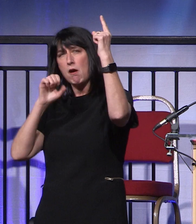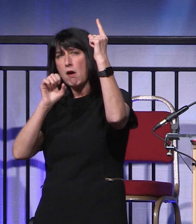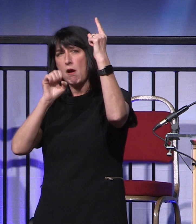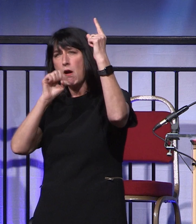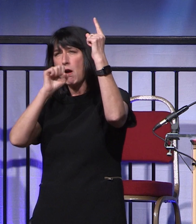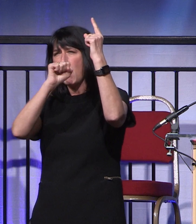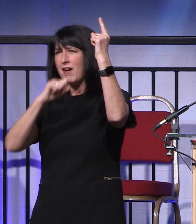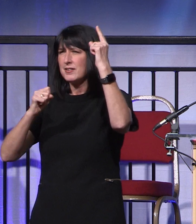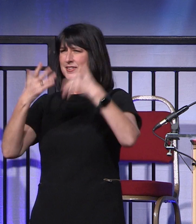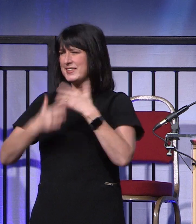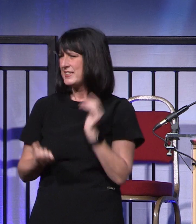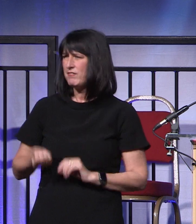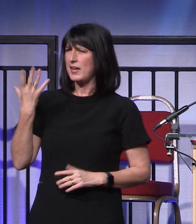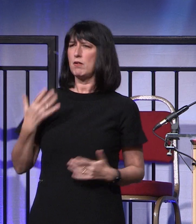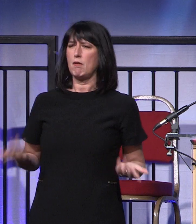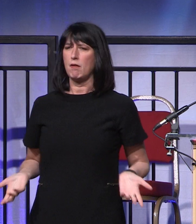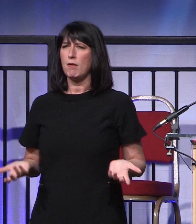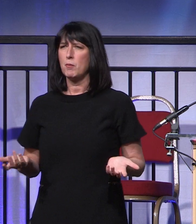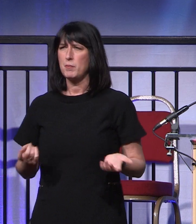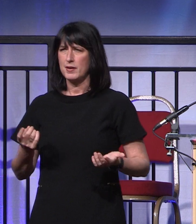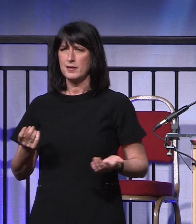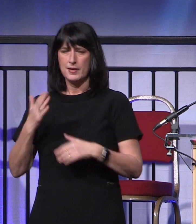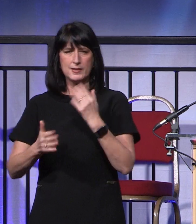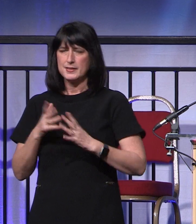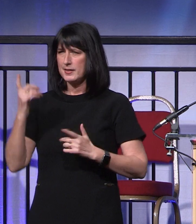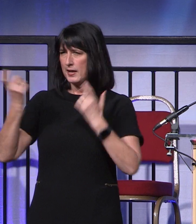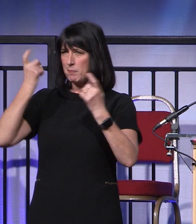never think that it is out of your reach because the moment you begin to doubt